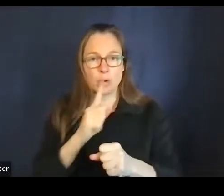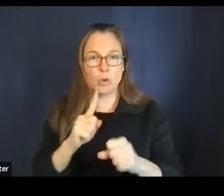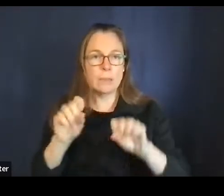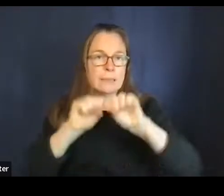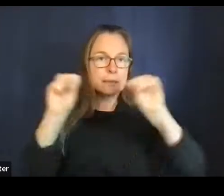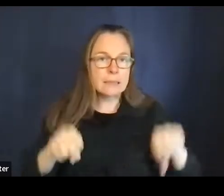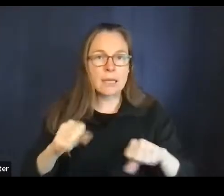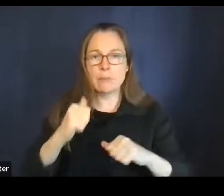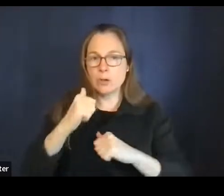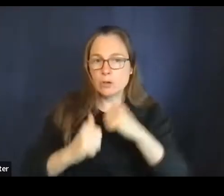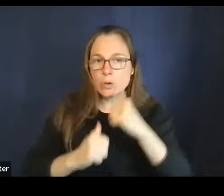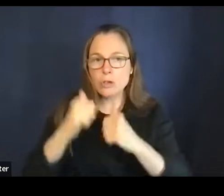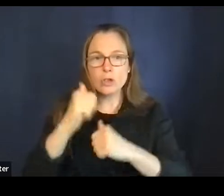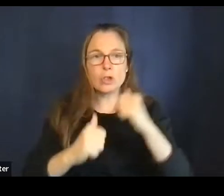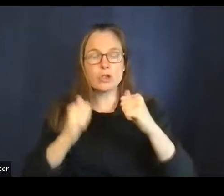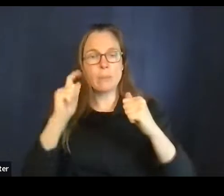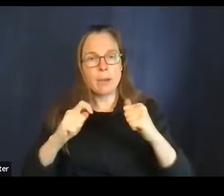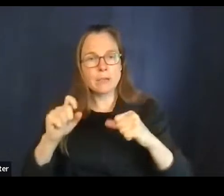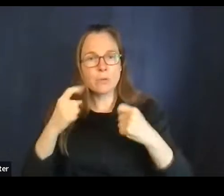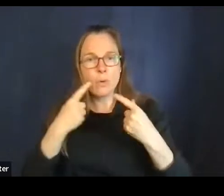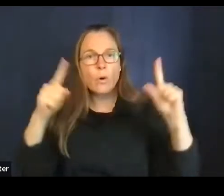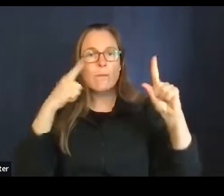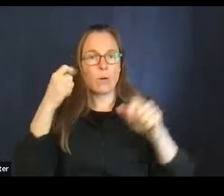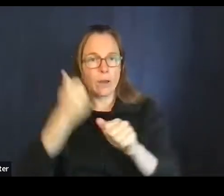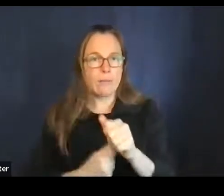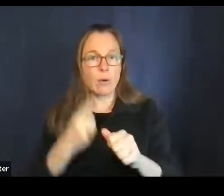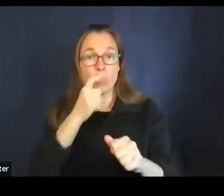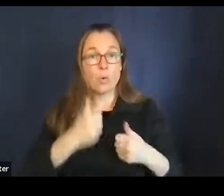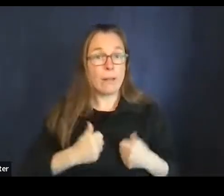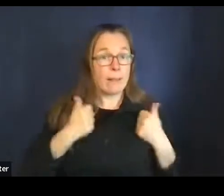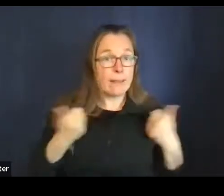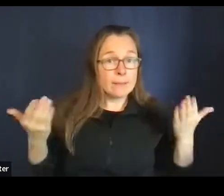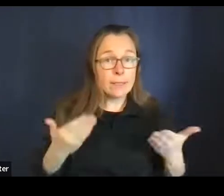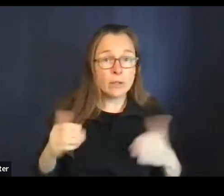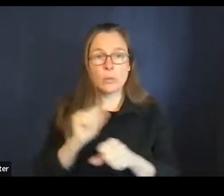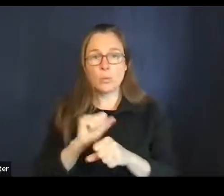that work for everyone that lives, works, plays and spends time in our beautiful city.